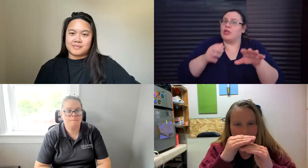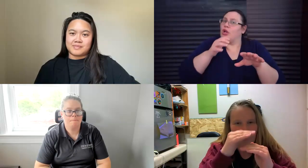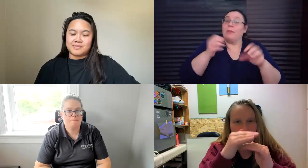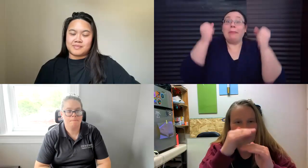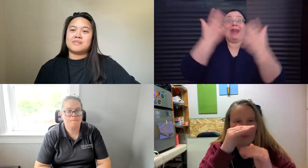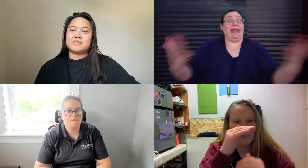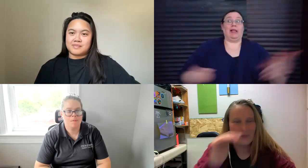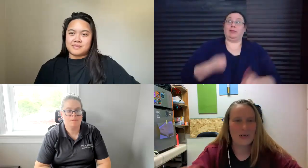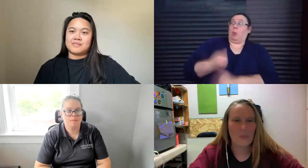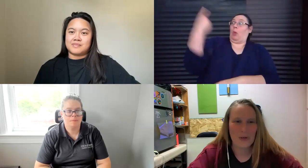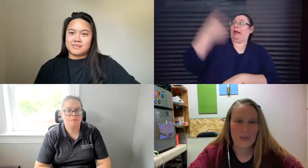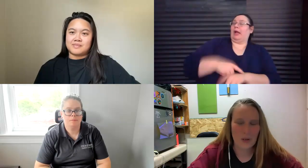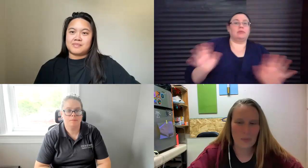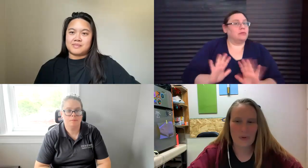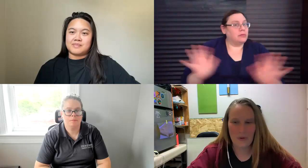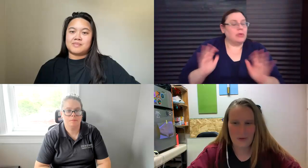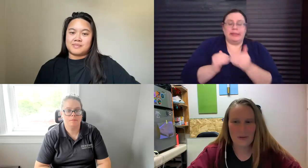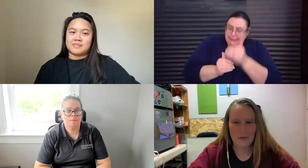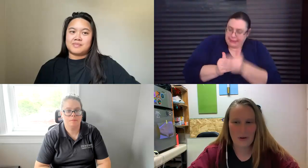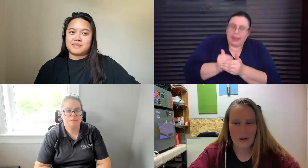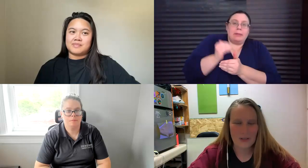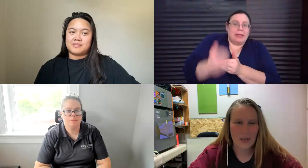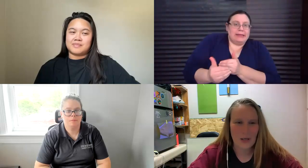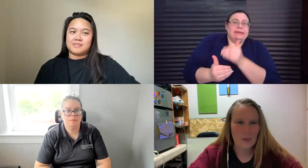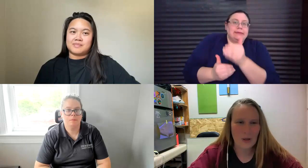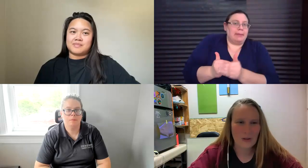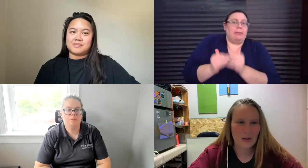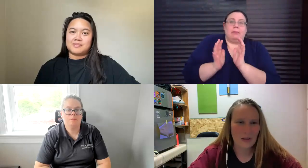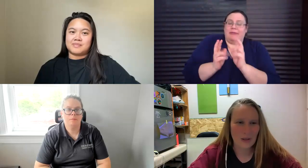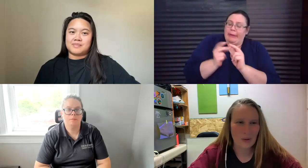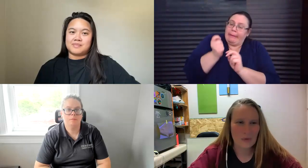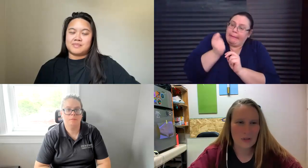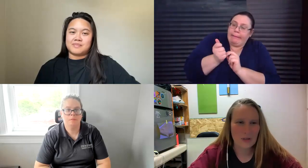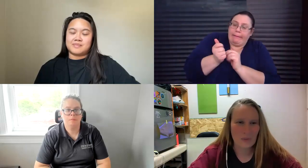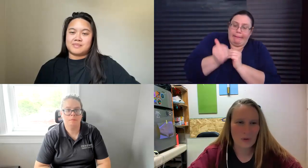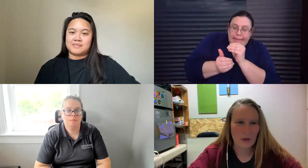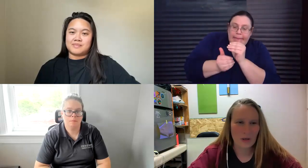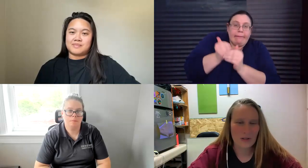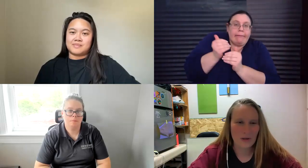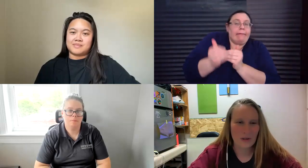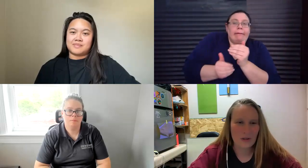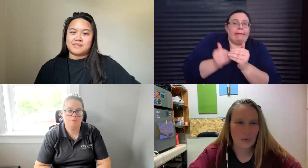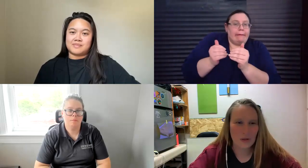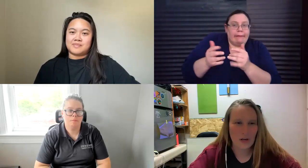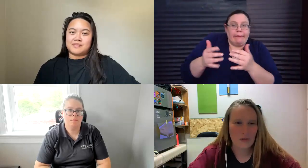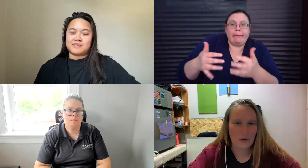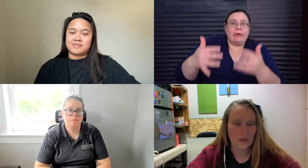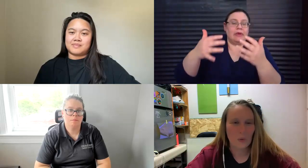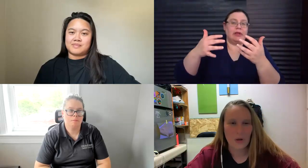Just go step by step very tiny bit and just keep doing as long as you put love into what